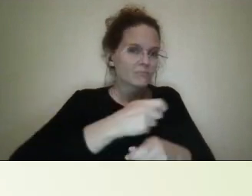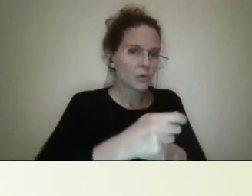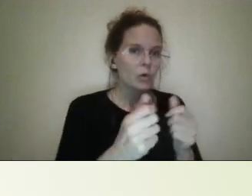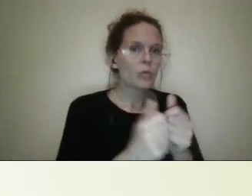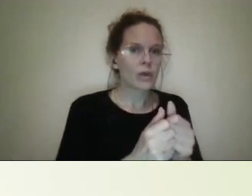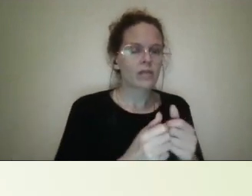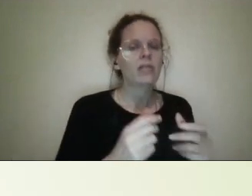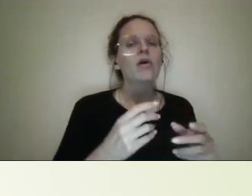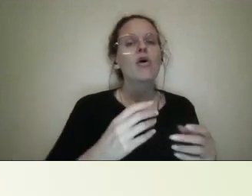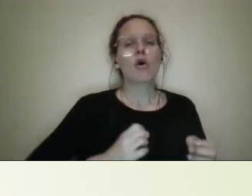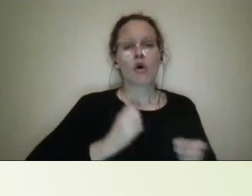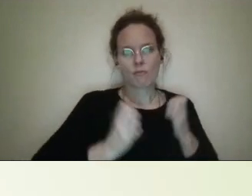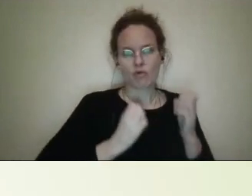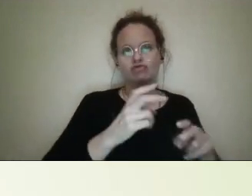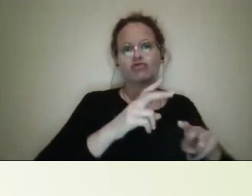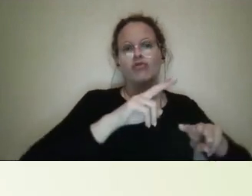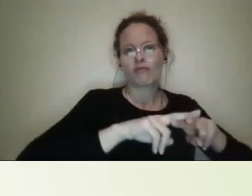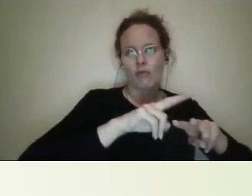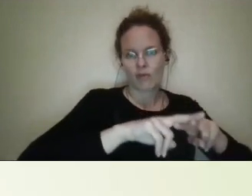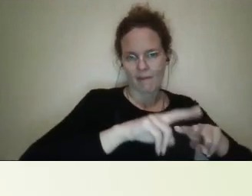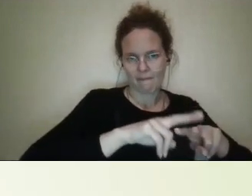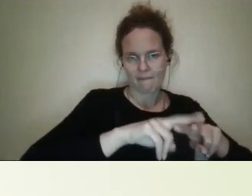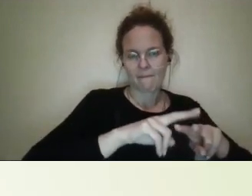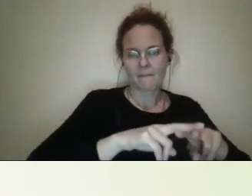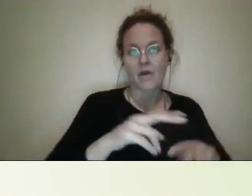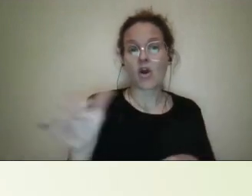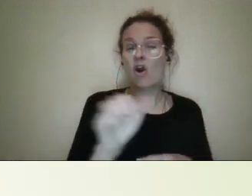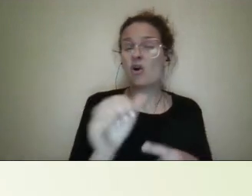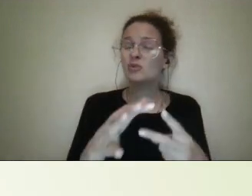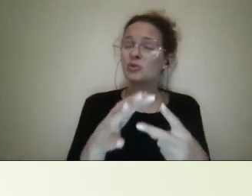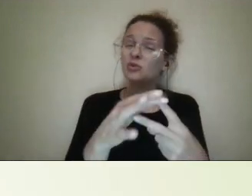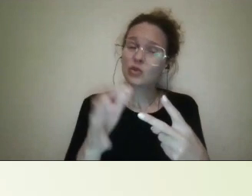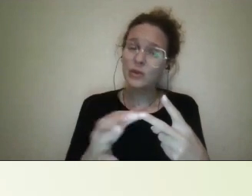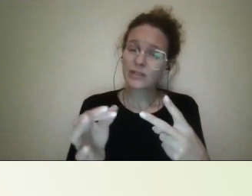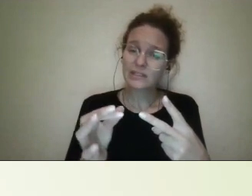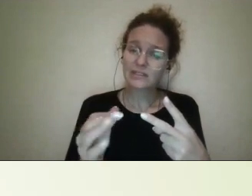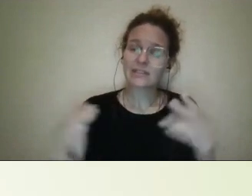We also want to provide choices. We want to make sure that they're equal choices